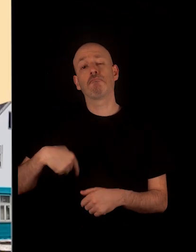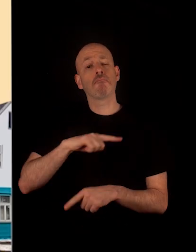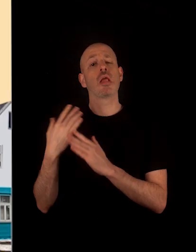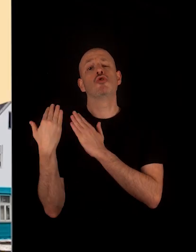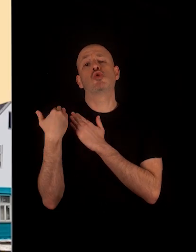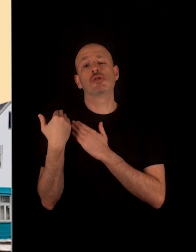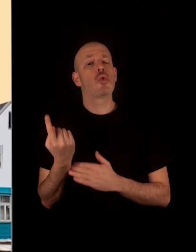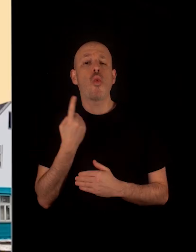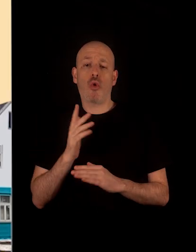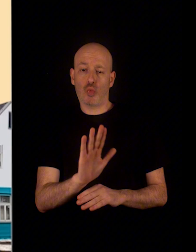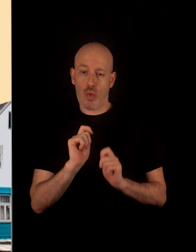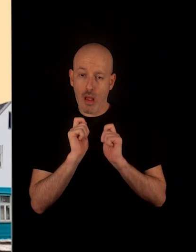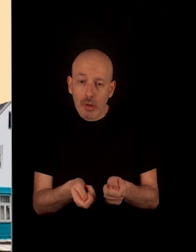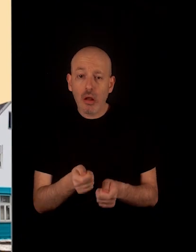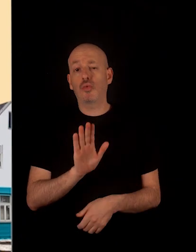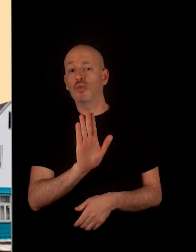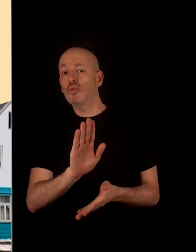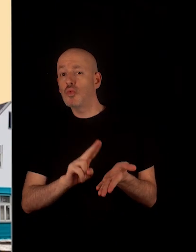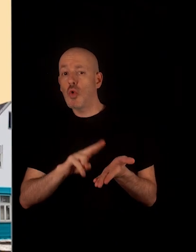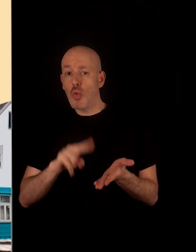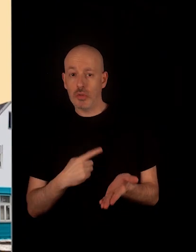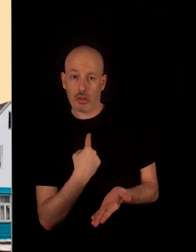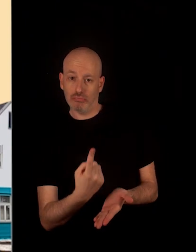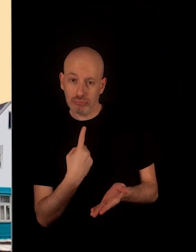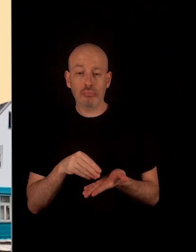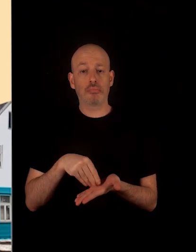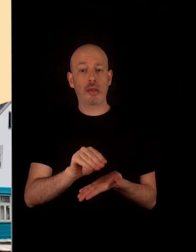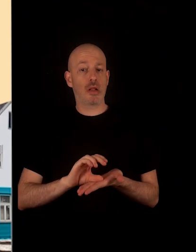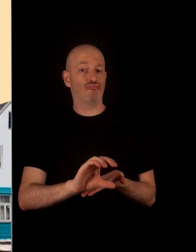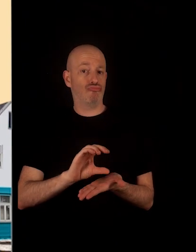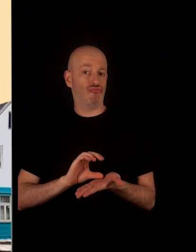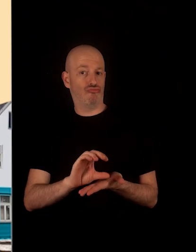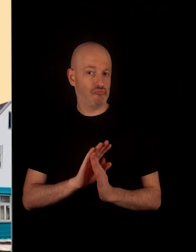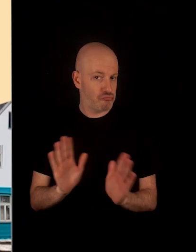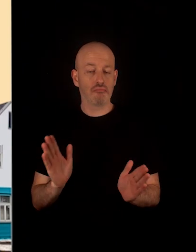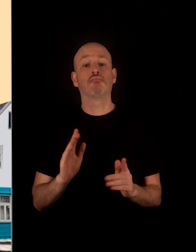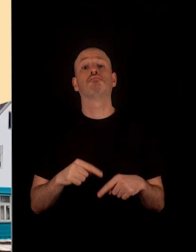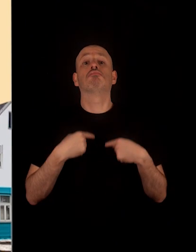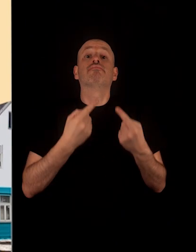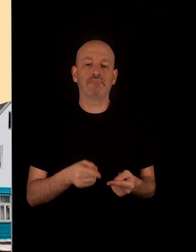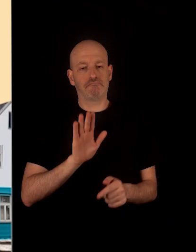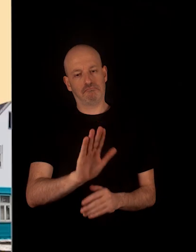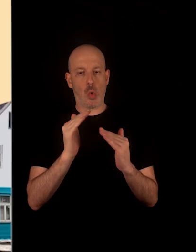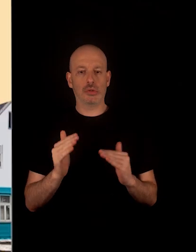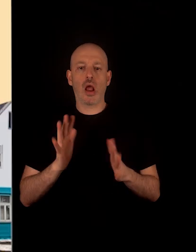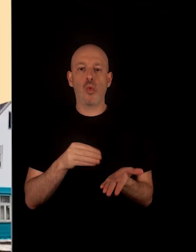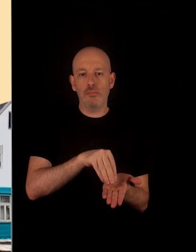The host, the legal entity, will receive the full grant amount and is responsible to pay the correct amounts to each resident